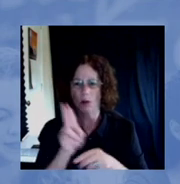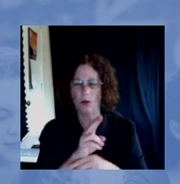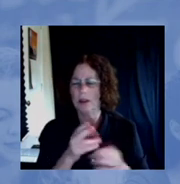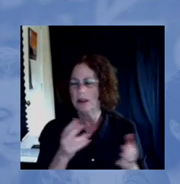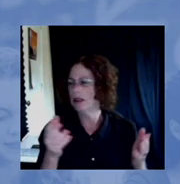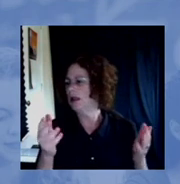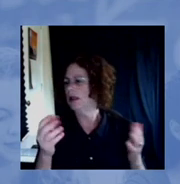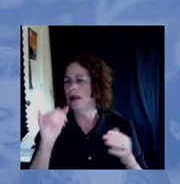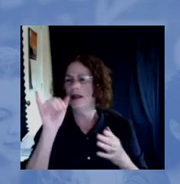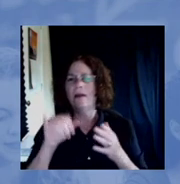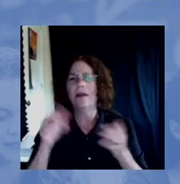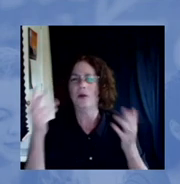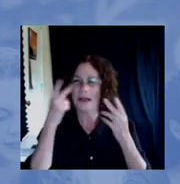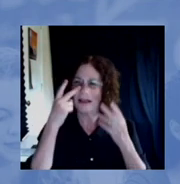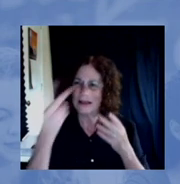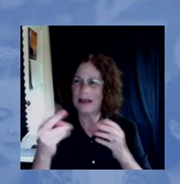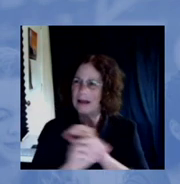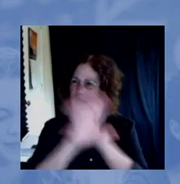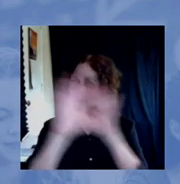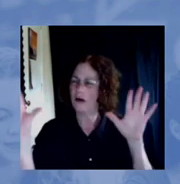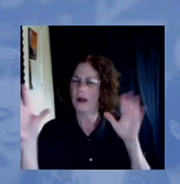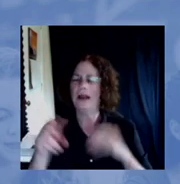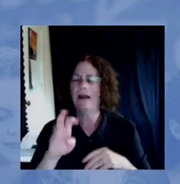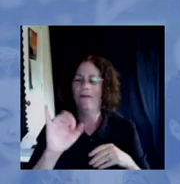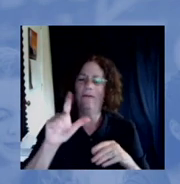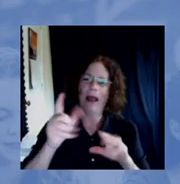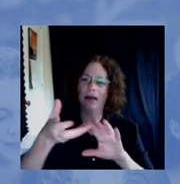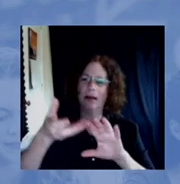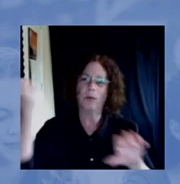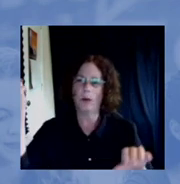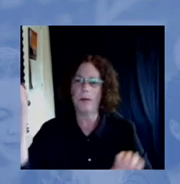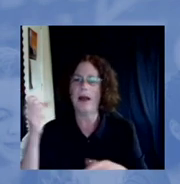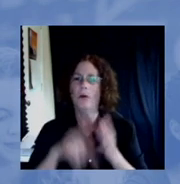BACK? I THINK I CALL THE VEIL LIFTED BUT PULL BACK AND WHAT WE FIND IS A PATH FORWARD AND